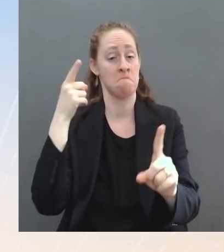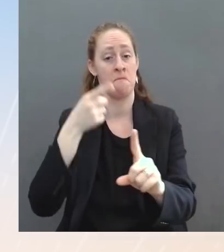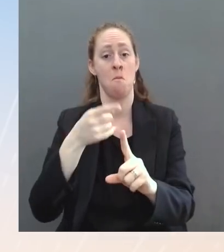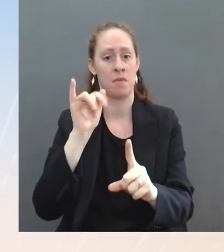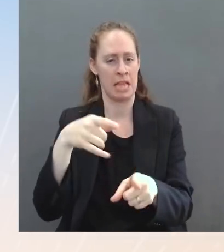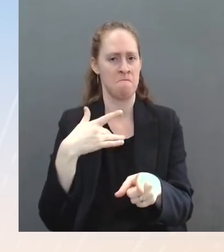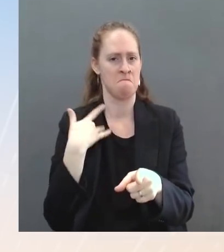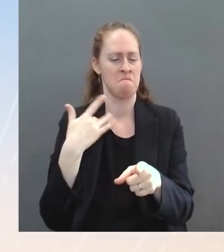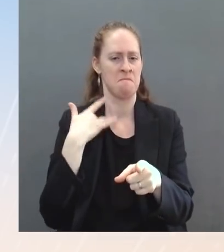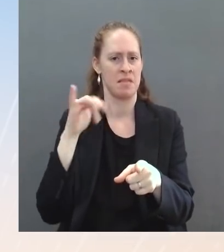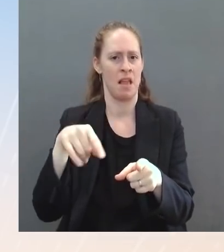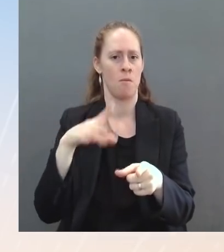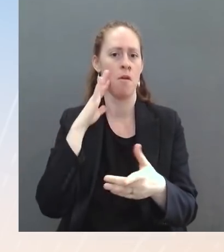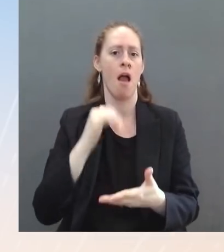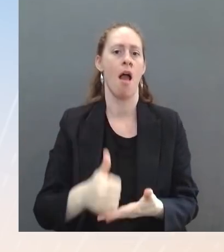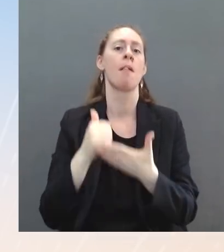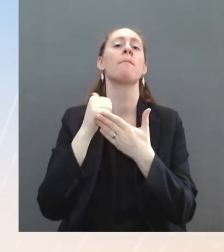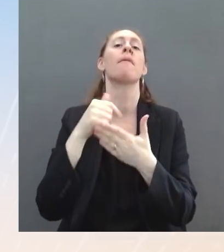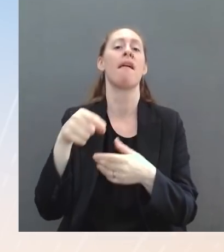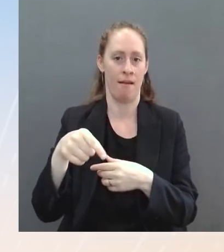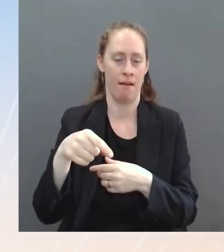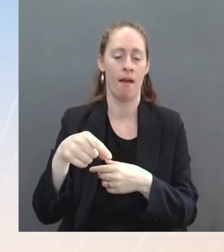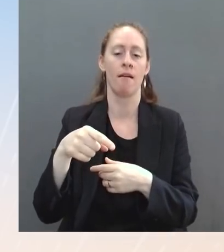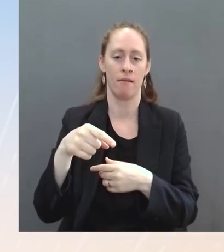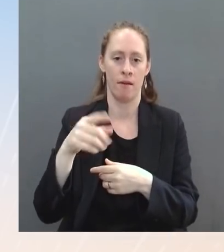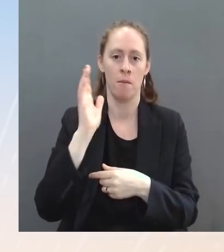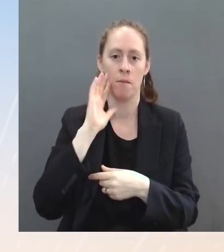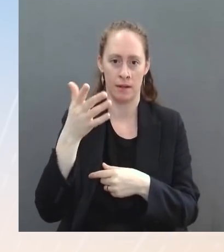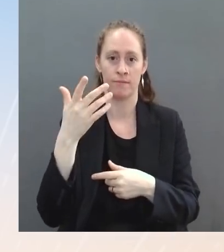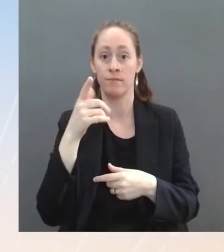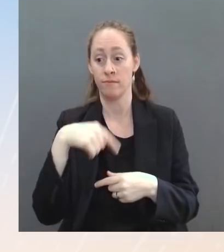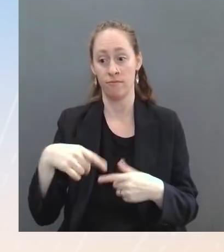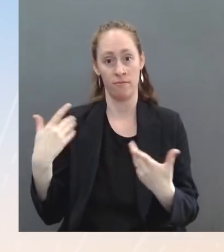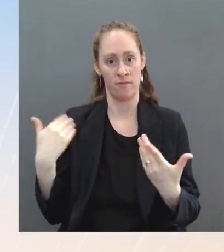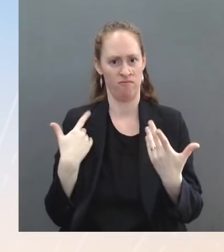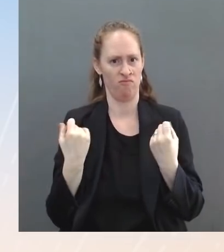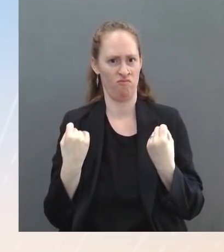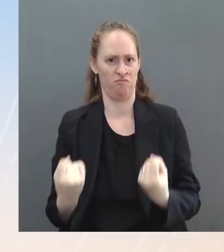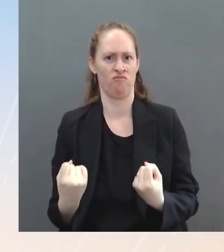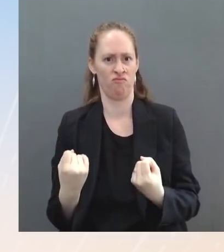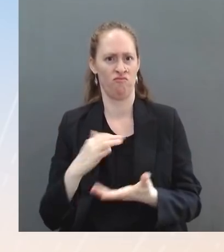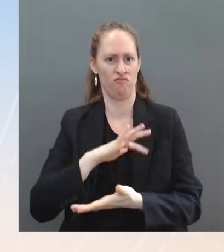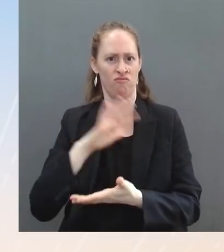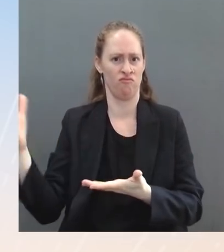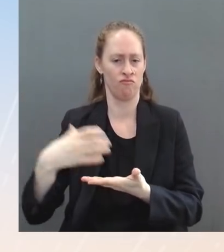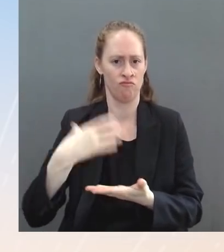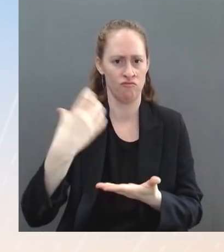have ever taken to supply the market in this way. The Press: And could prices come down in a matter of days or weeks? I know it's difficult to pinpoint,